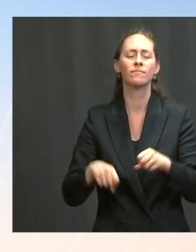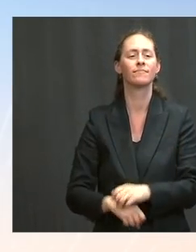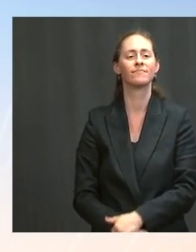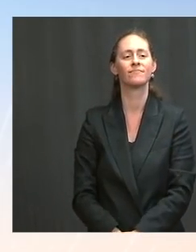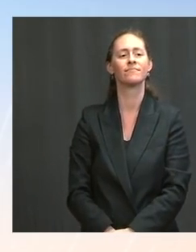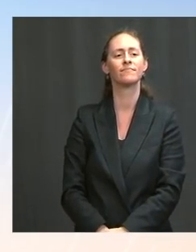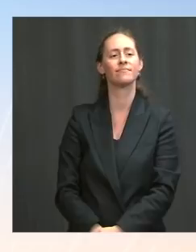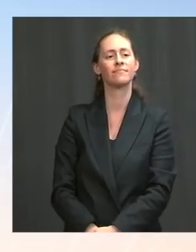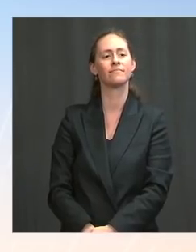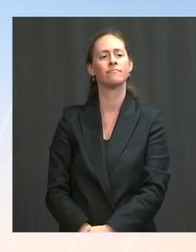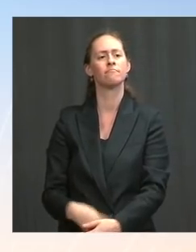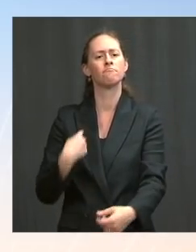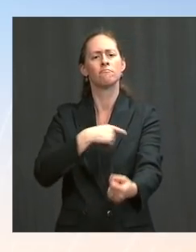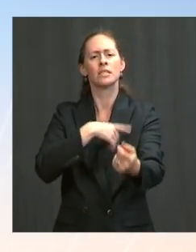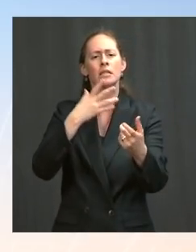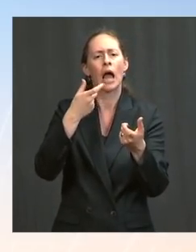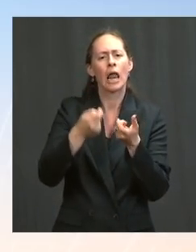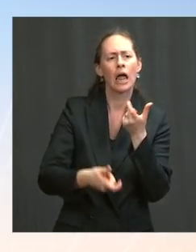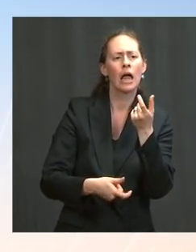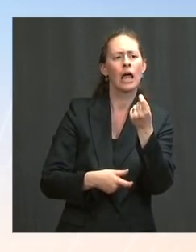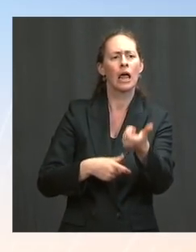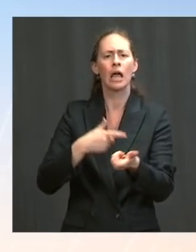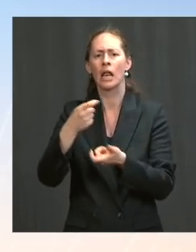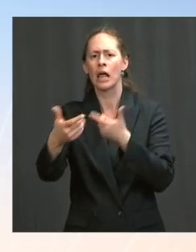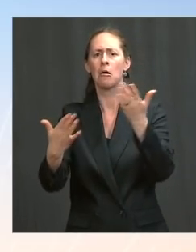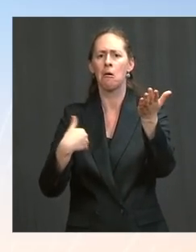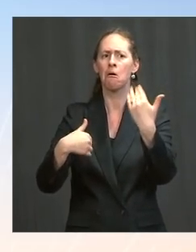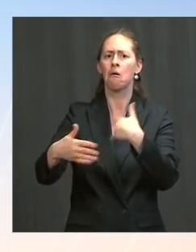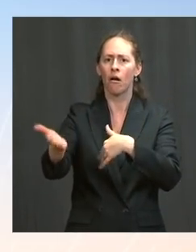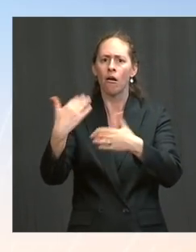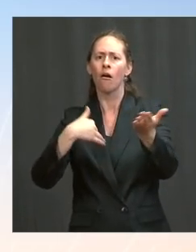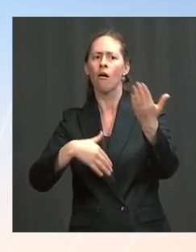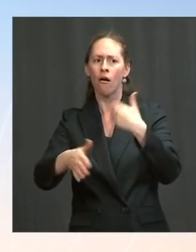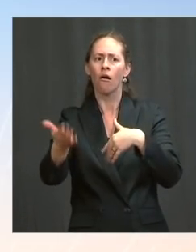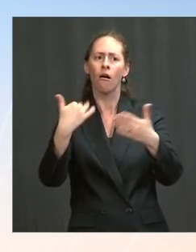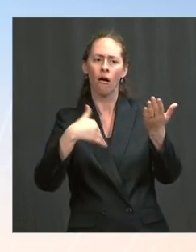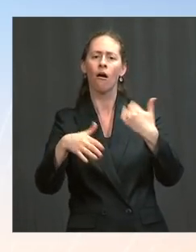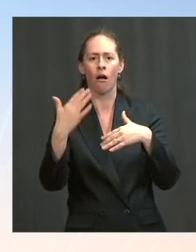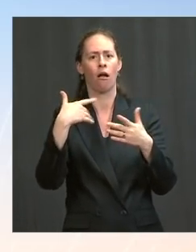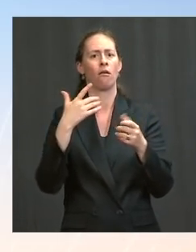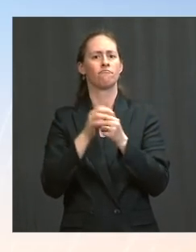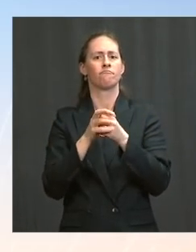to ensure we were integrating people back into the White House and we were taking all the necessary precautions.